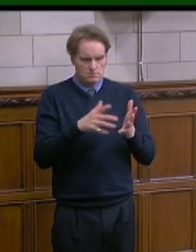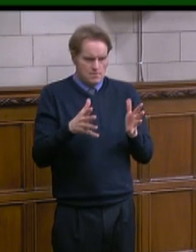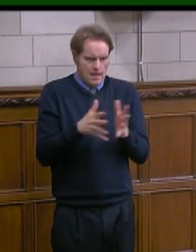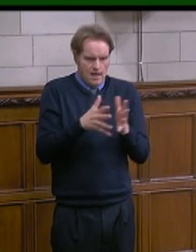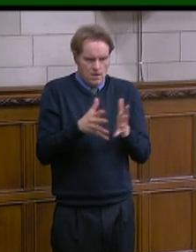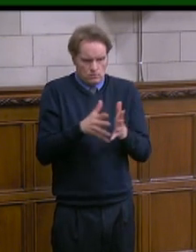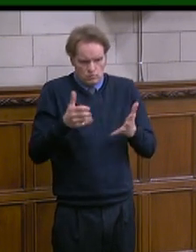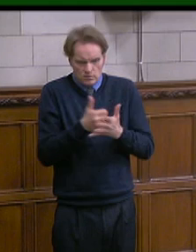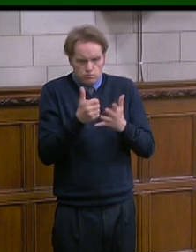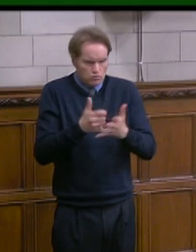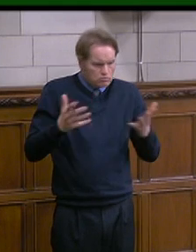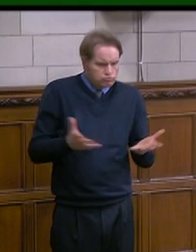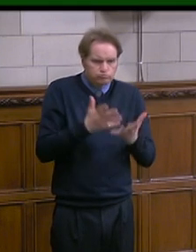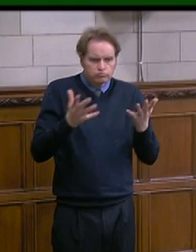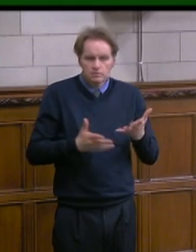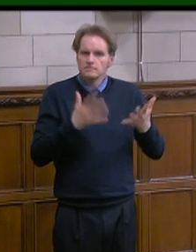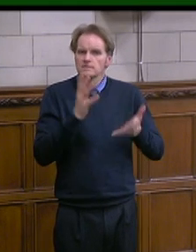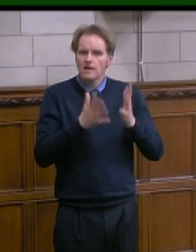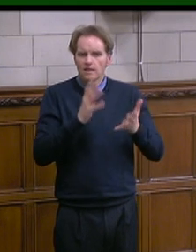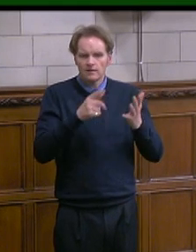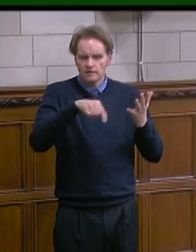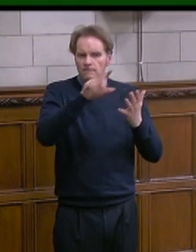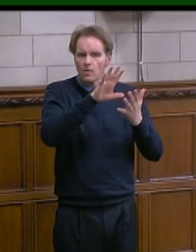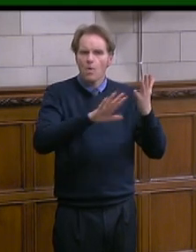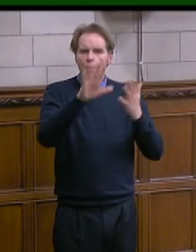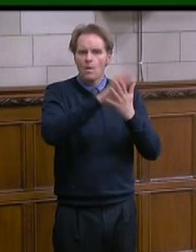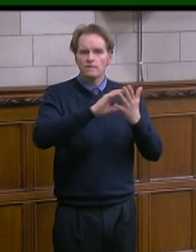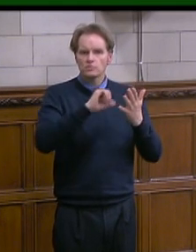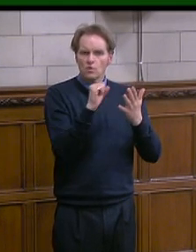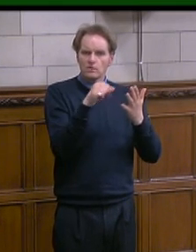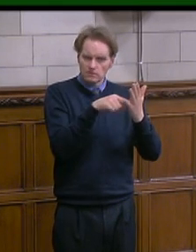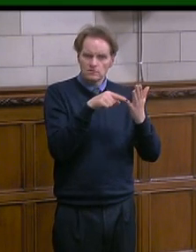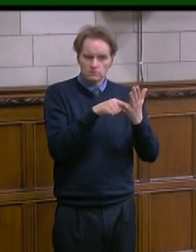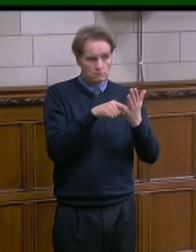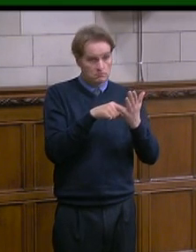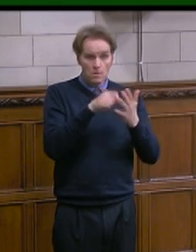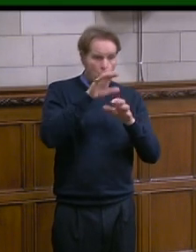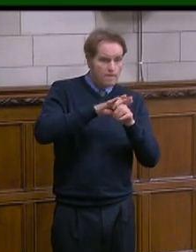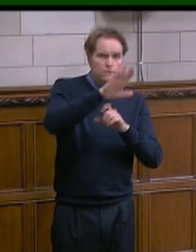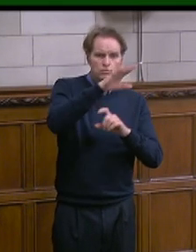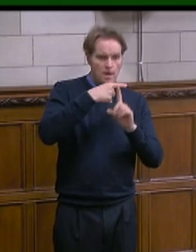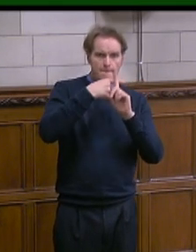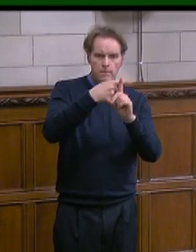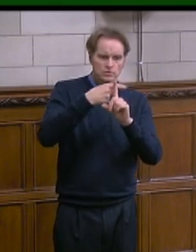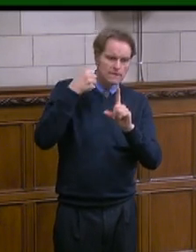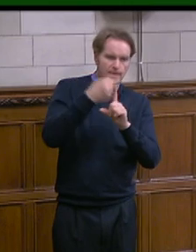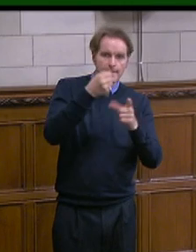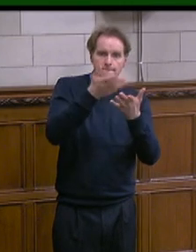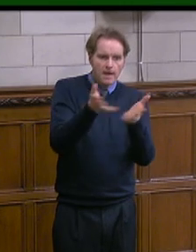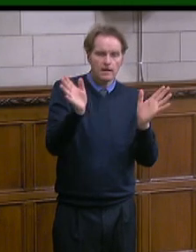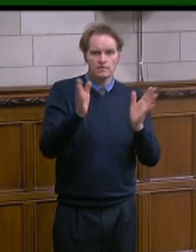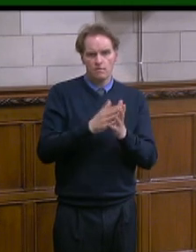There is potential for the Act to have a positive impact on the lives of people in Scotland